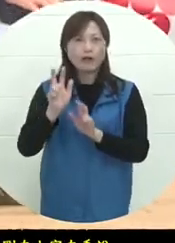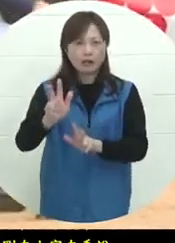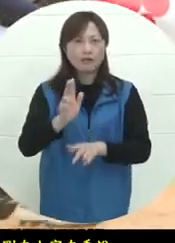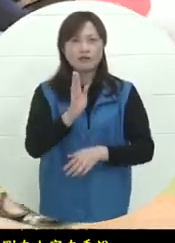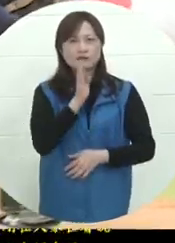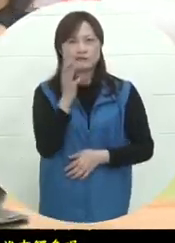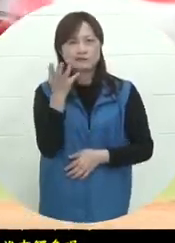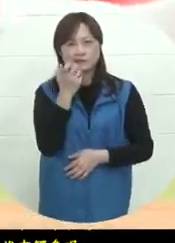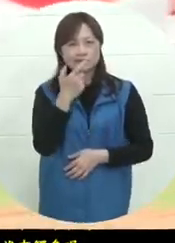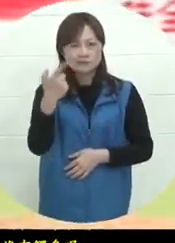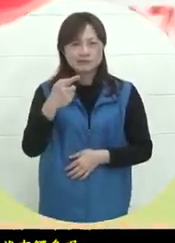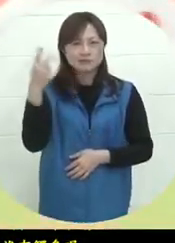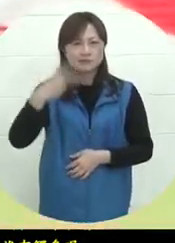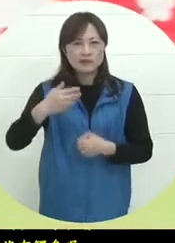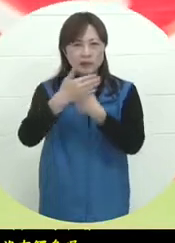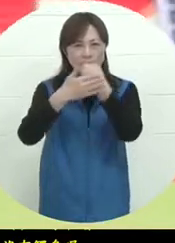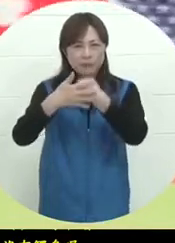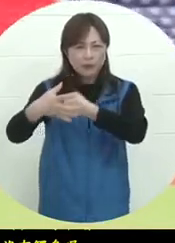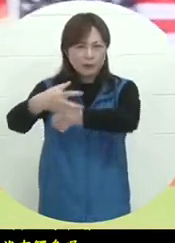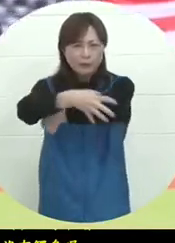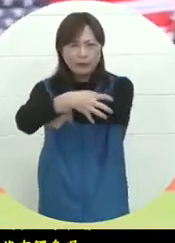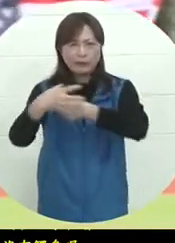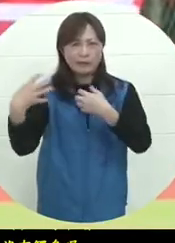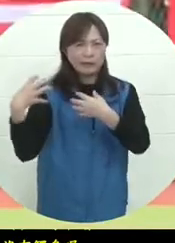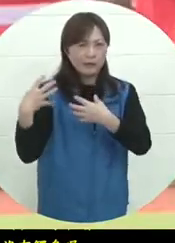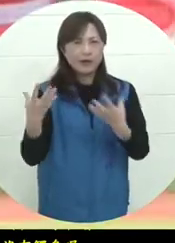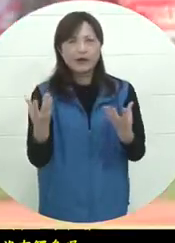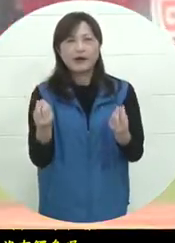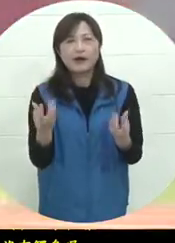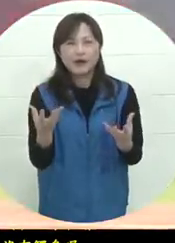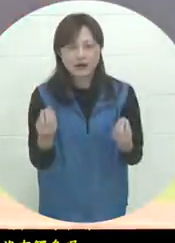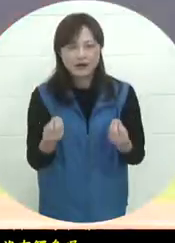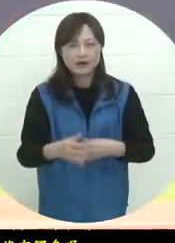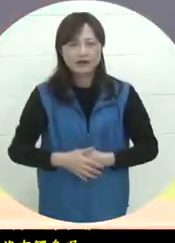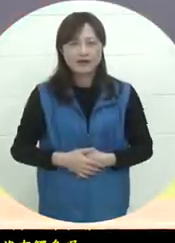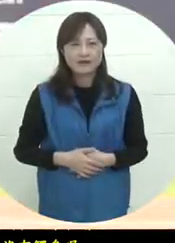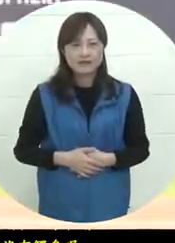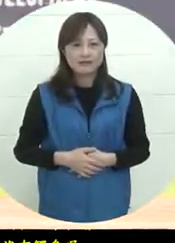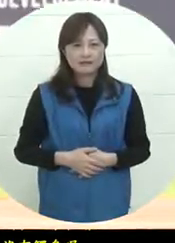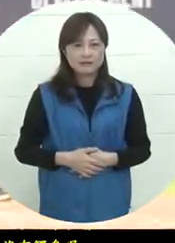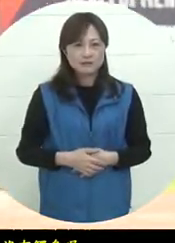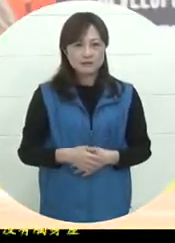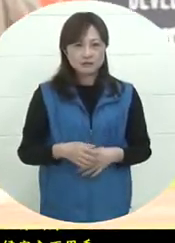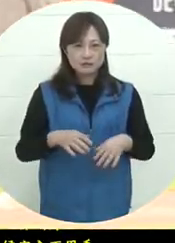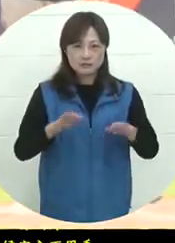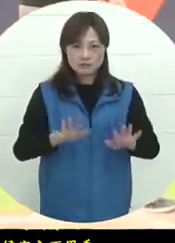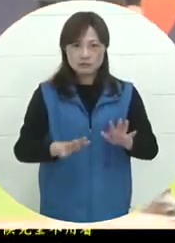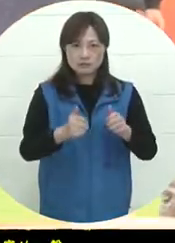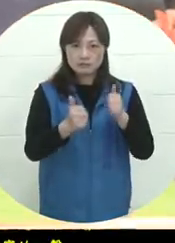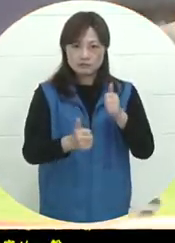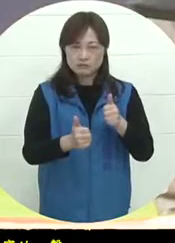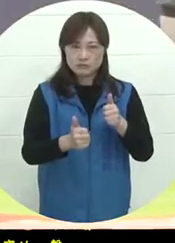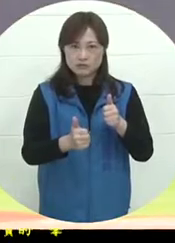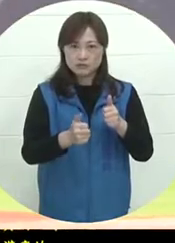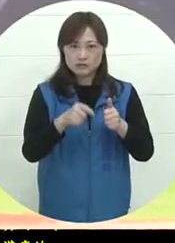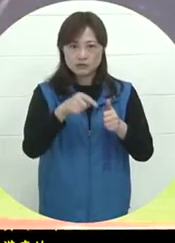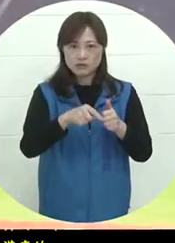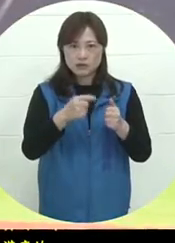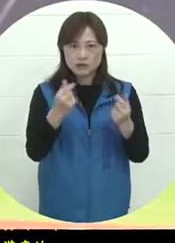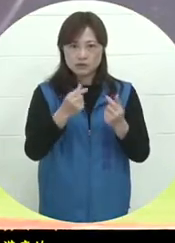and he didn’t wear protective gear. The silver wing should have played yesterday. This tournament will currently look like the speed of the ball. The fastest pitcher,